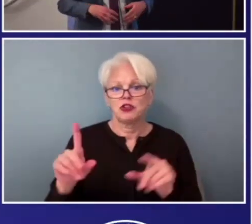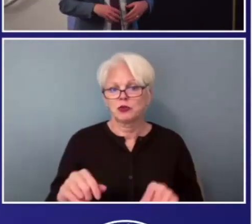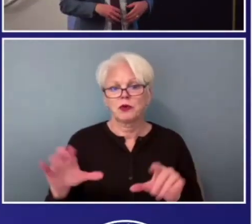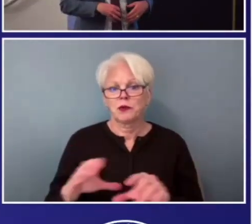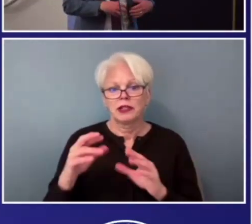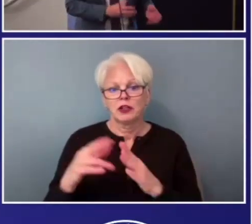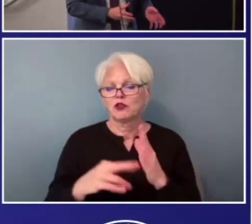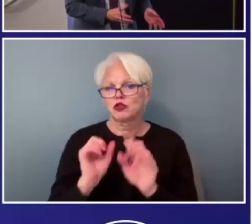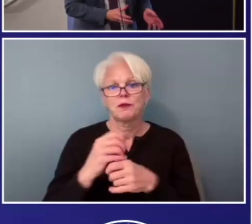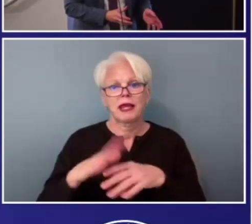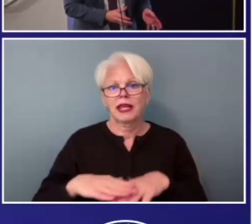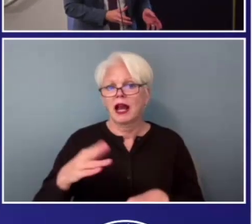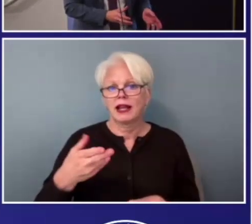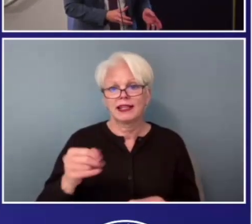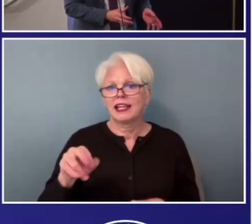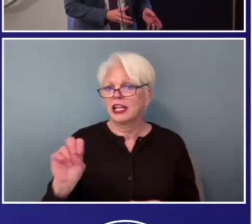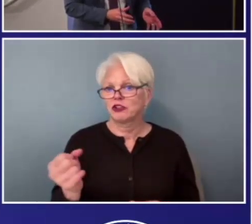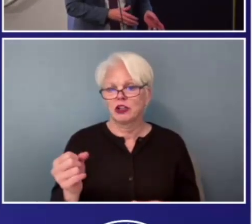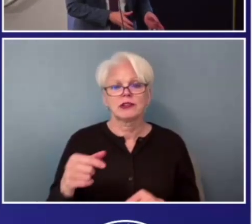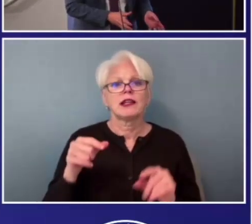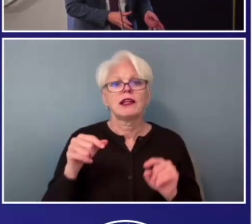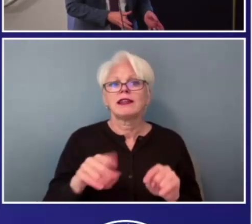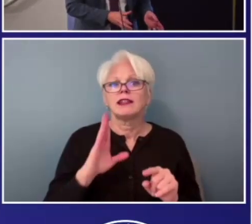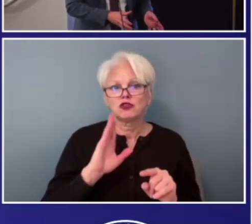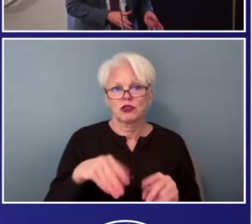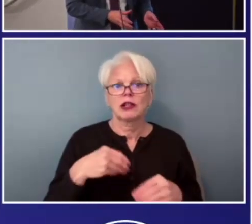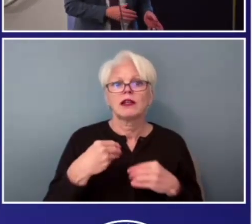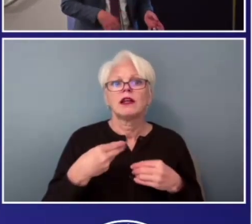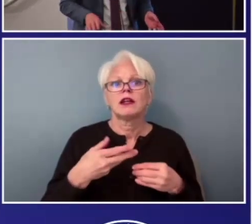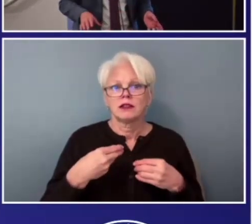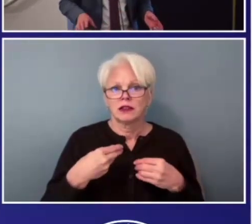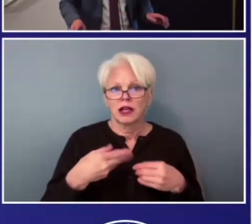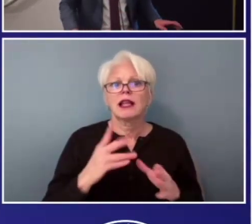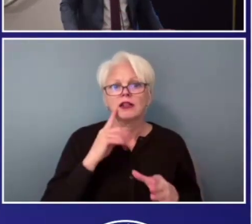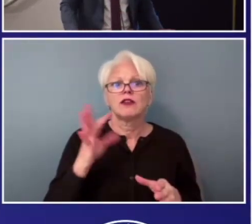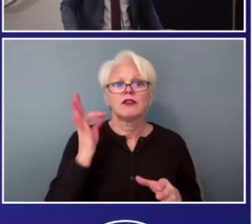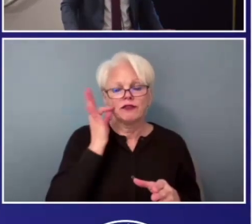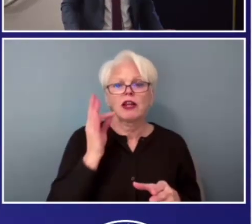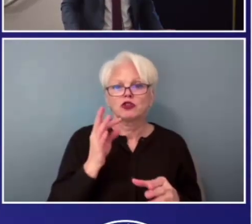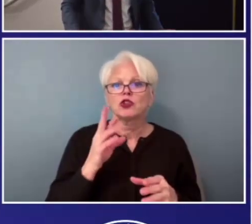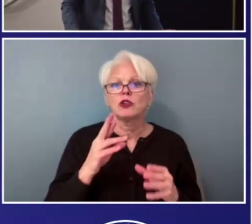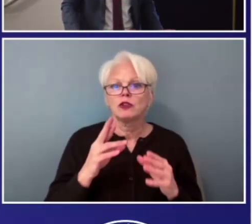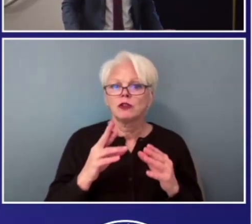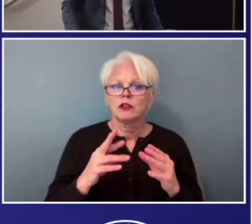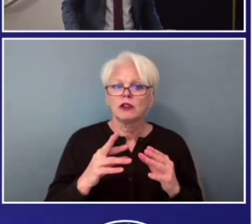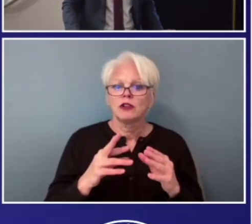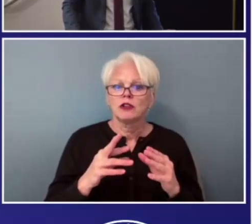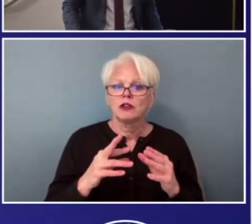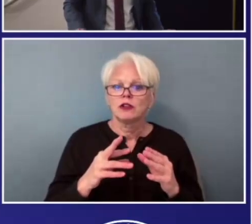It directly provides for Federal Register notice that can bypass notice and comment rulemaking. So we intend to kind of stay